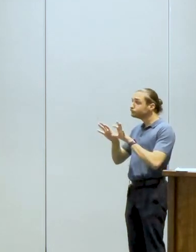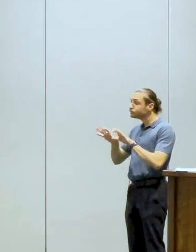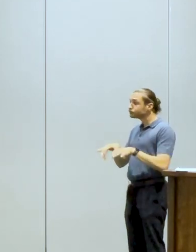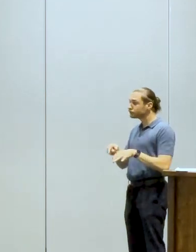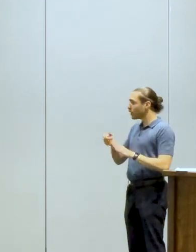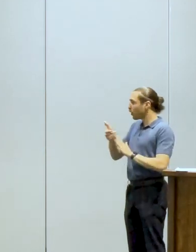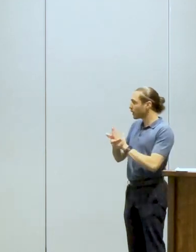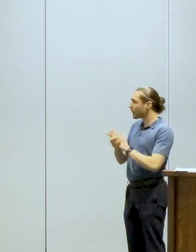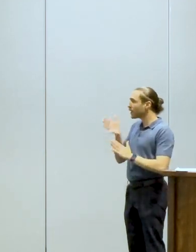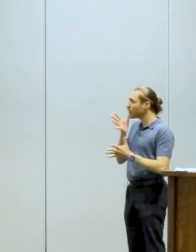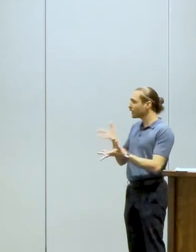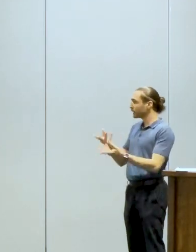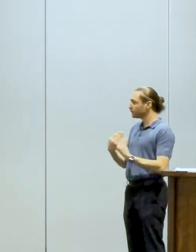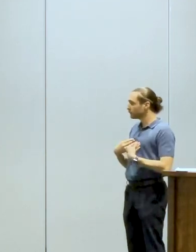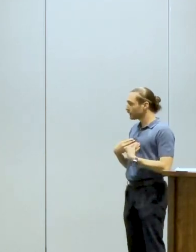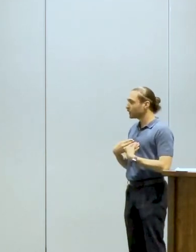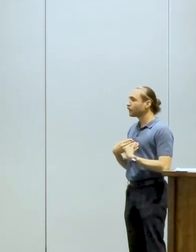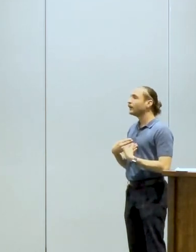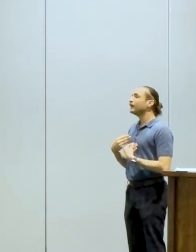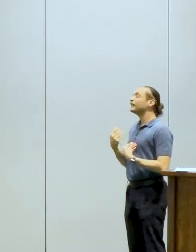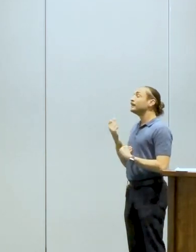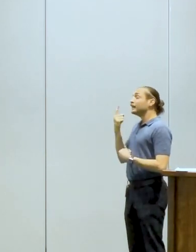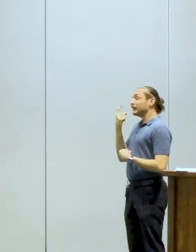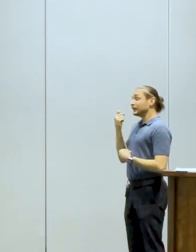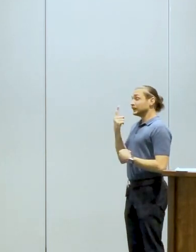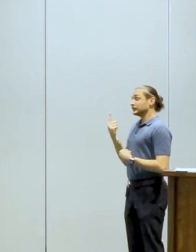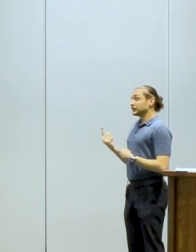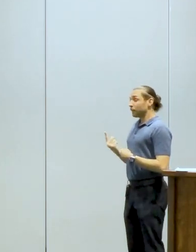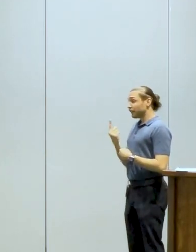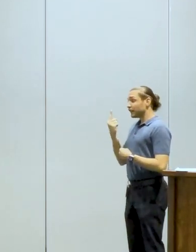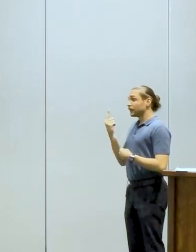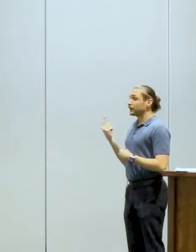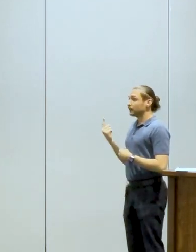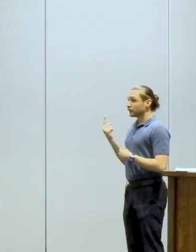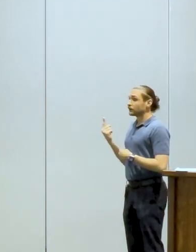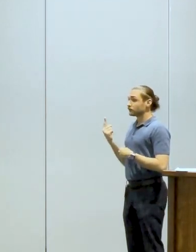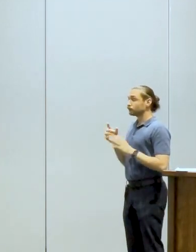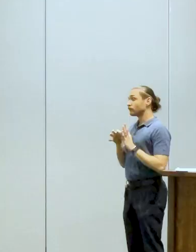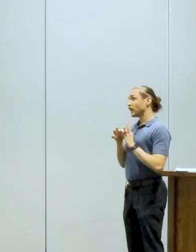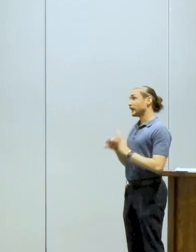Now, one thing to I think an access issue maybe, is that like